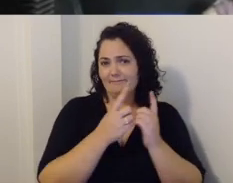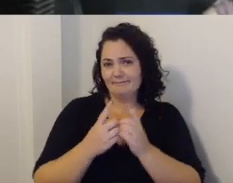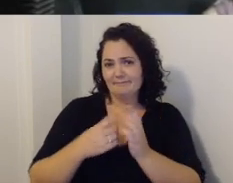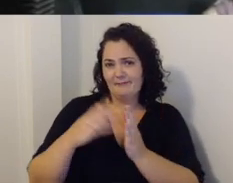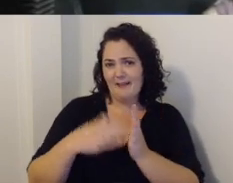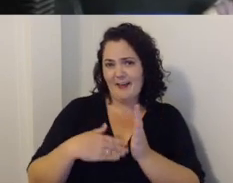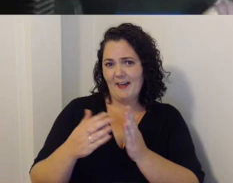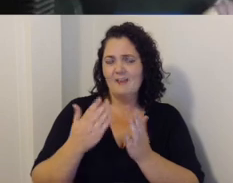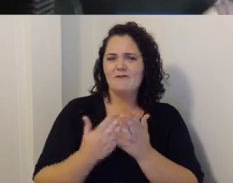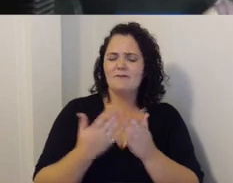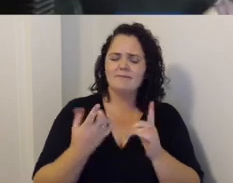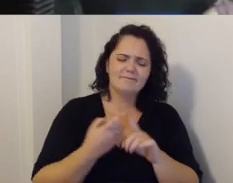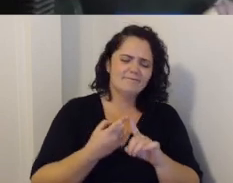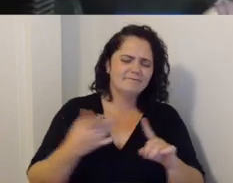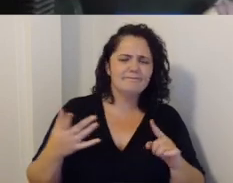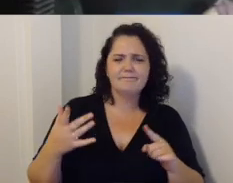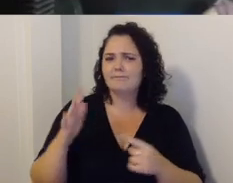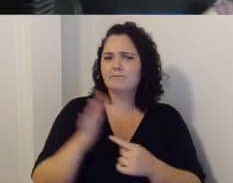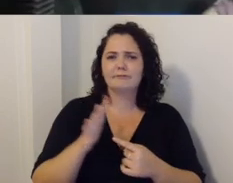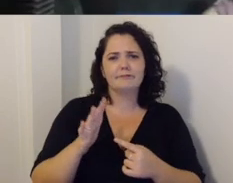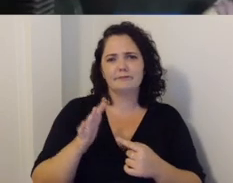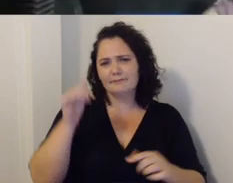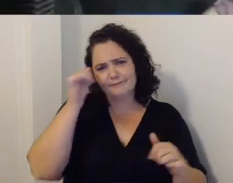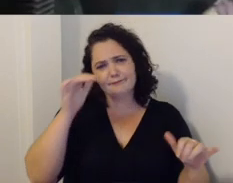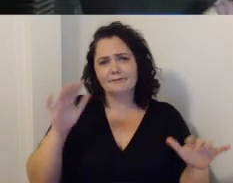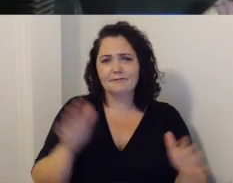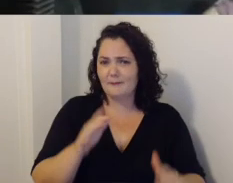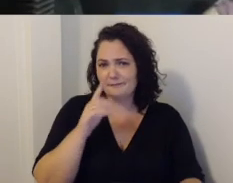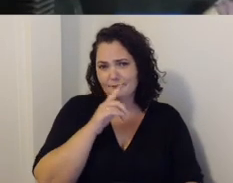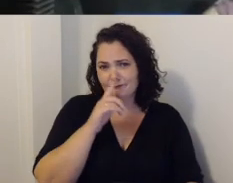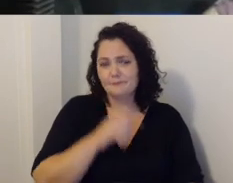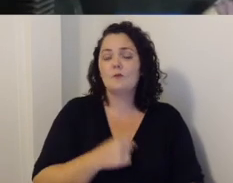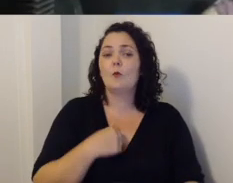really iconic works, iconic paintings by iconic painters and we're going to talk about three of